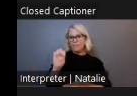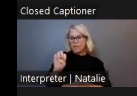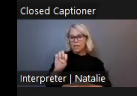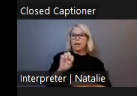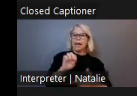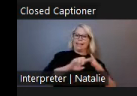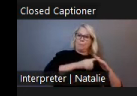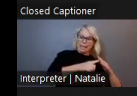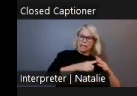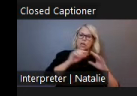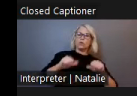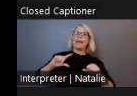from later donations.